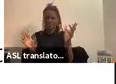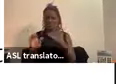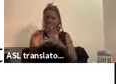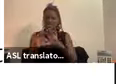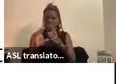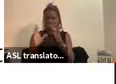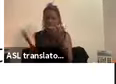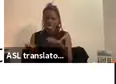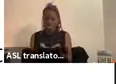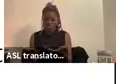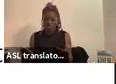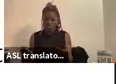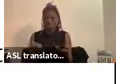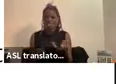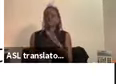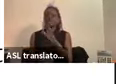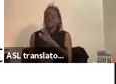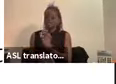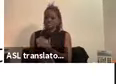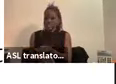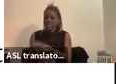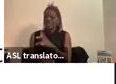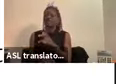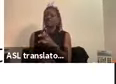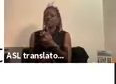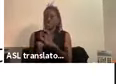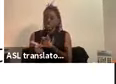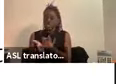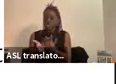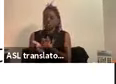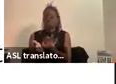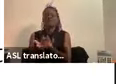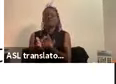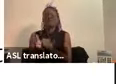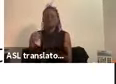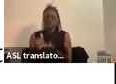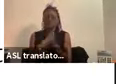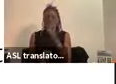majority of the hospitalizations with greater vaccination.